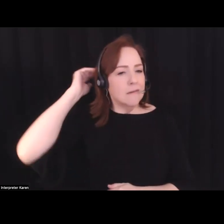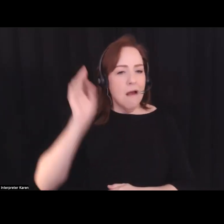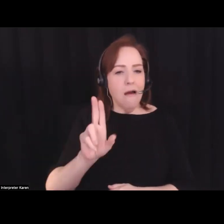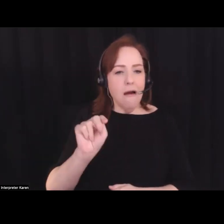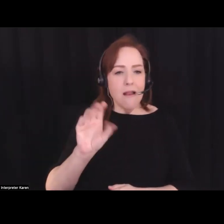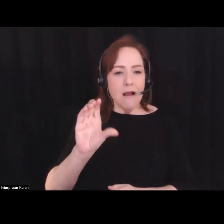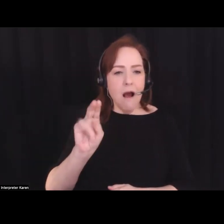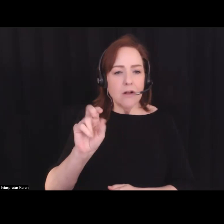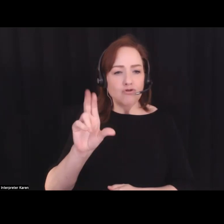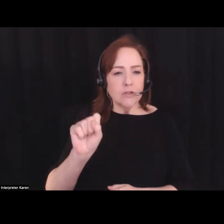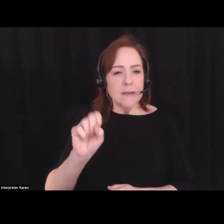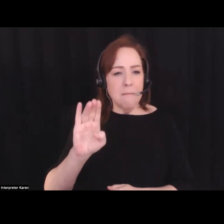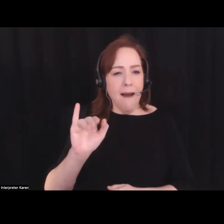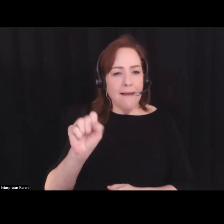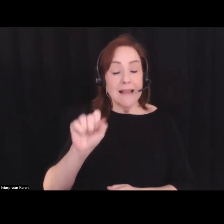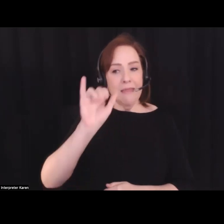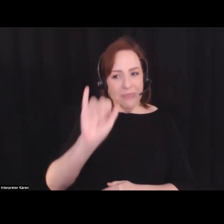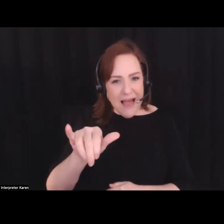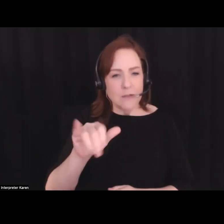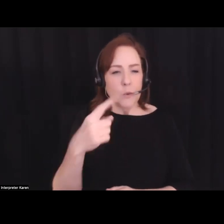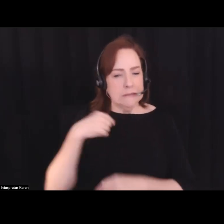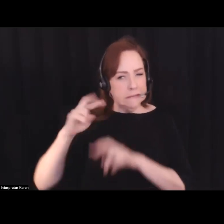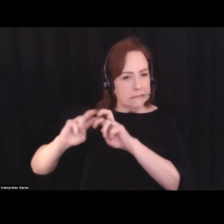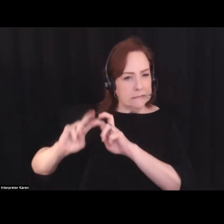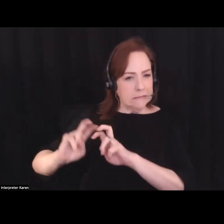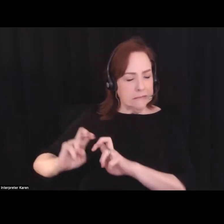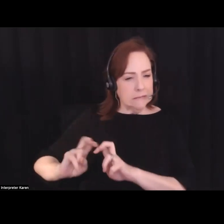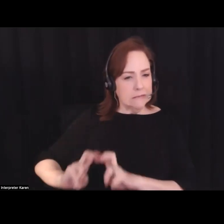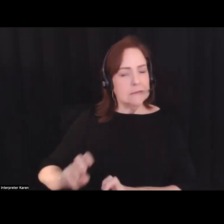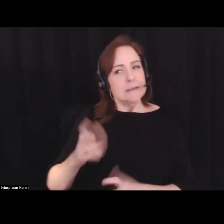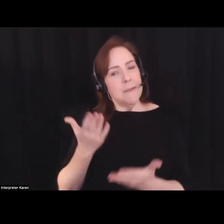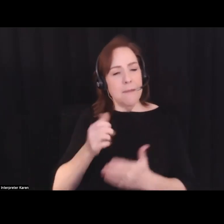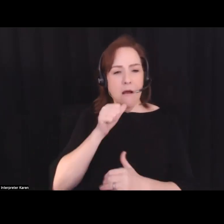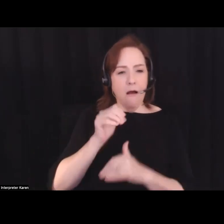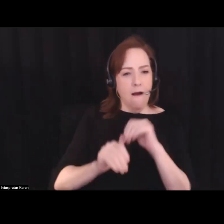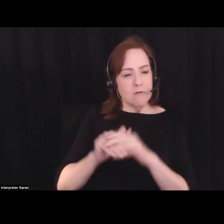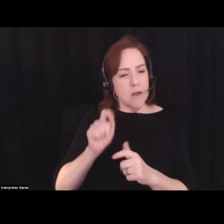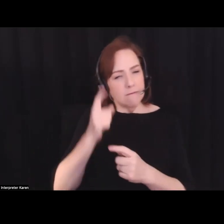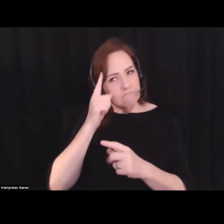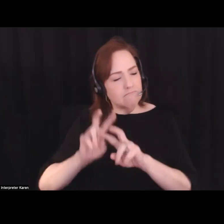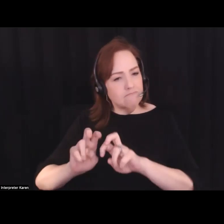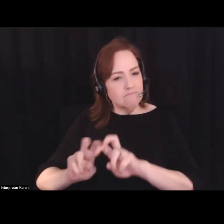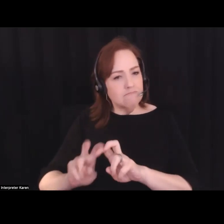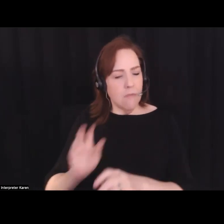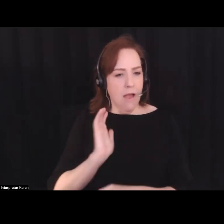and it pushes us into some of those areas of being uncomfortable. an example of this